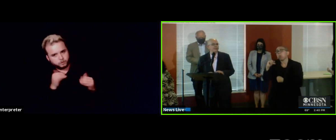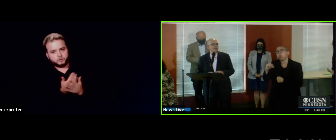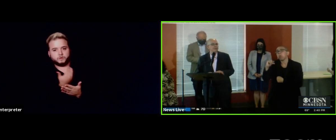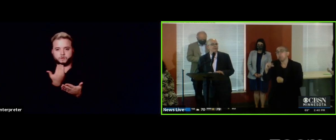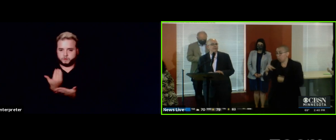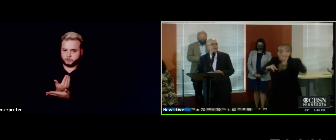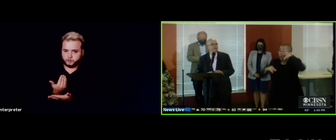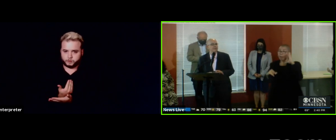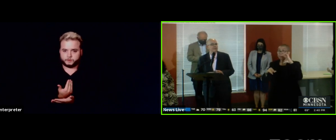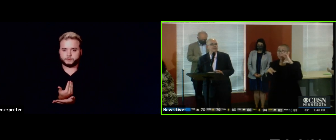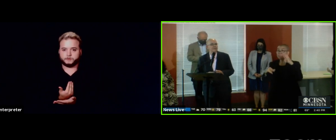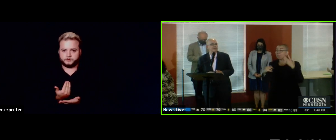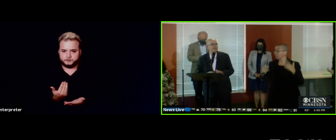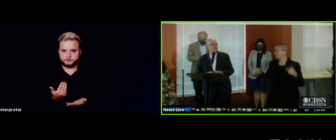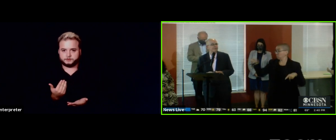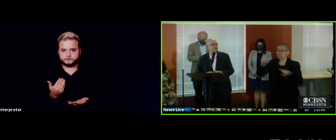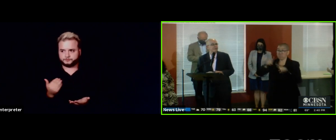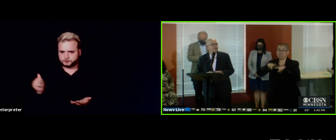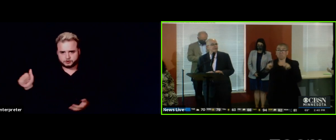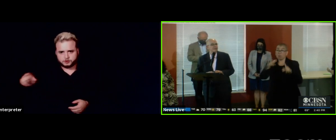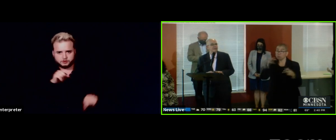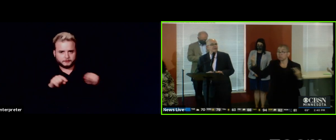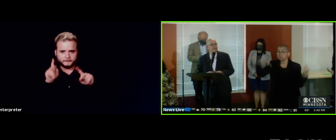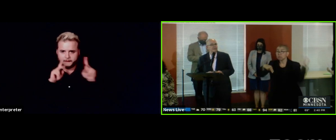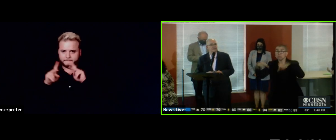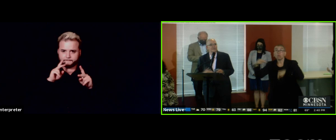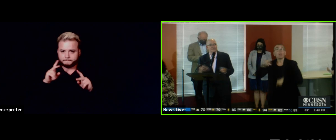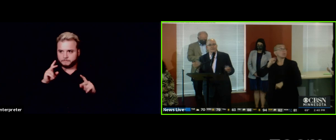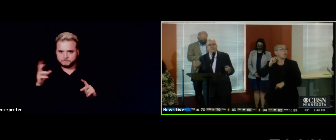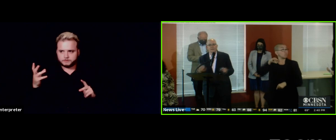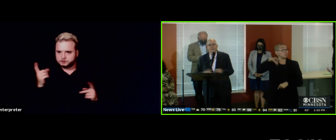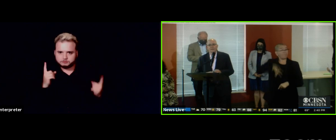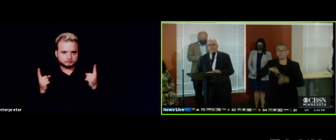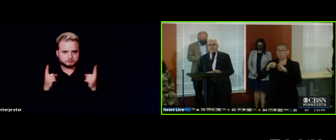know I mean that the nonprofit's you know are that often times working on a shoestring